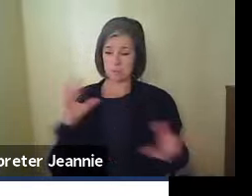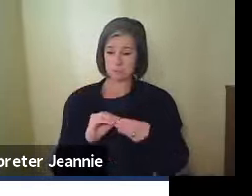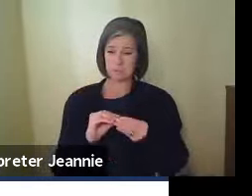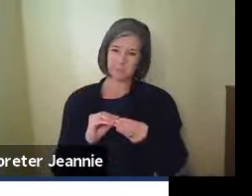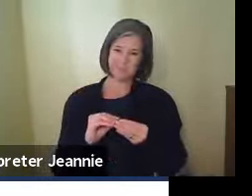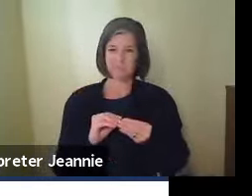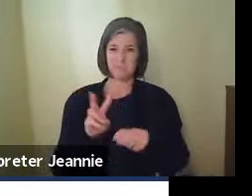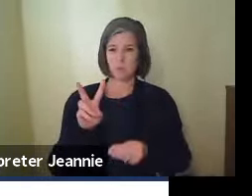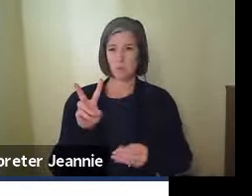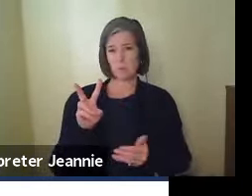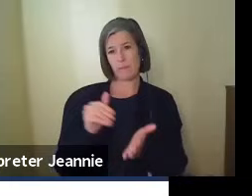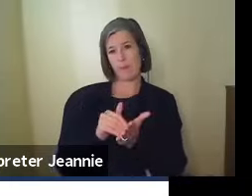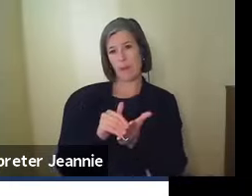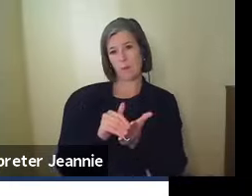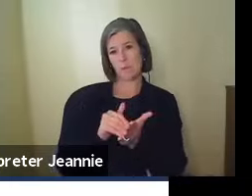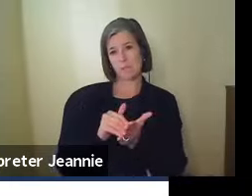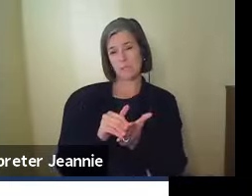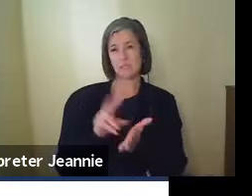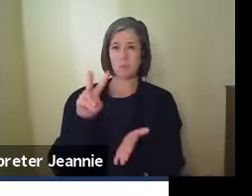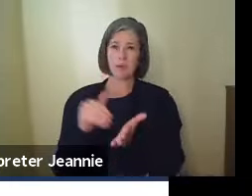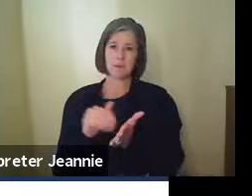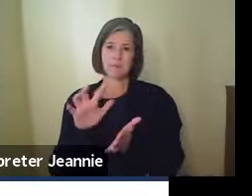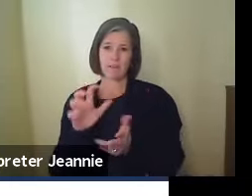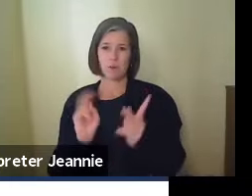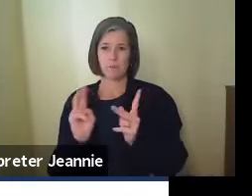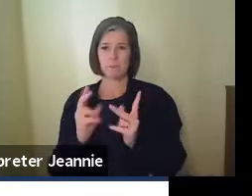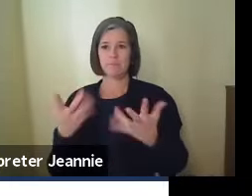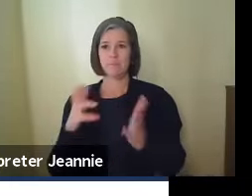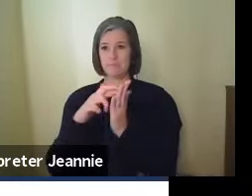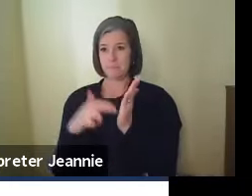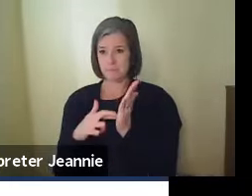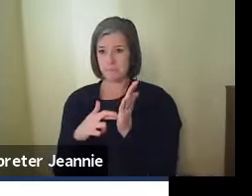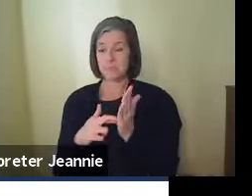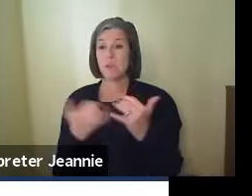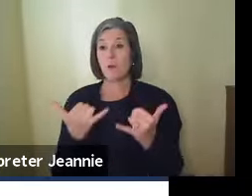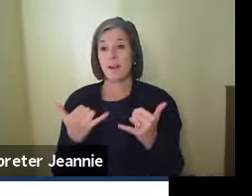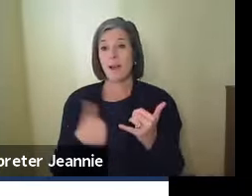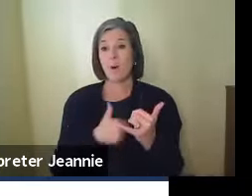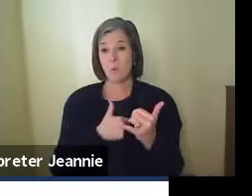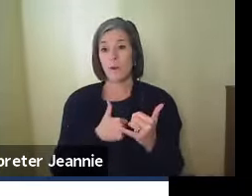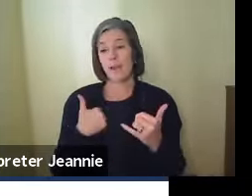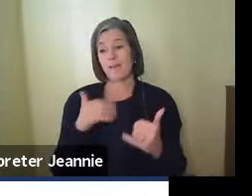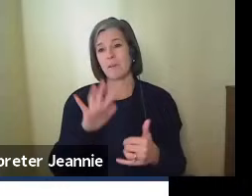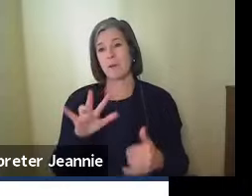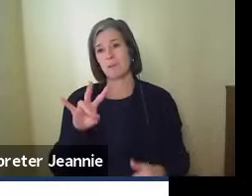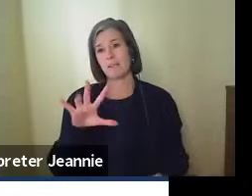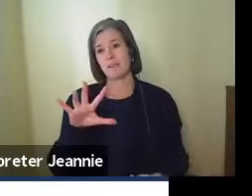somewhere between 2,000 and 2500 people register. Right now we are running at 76% rate of